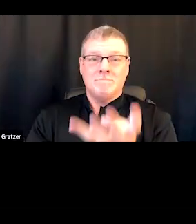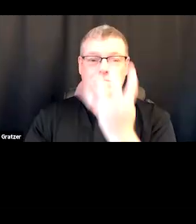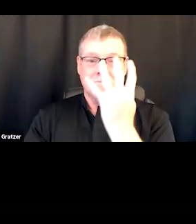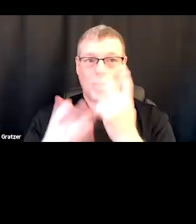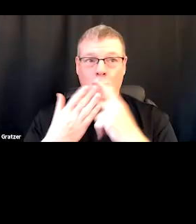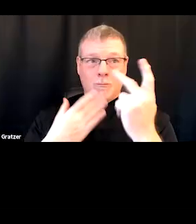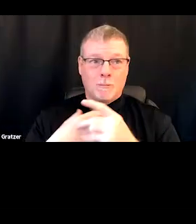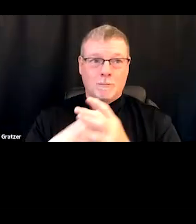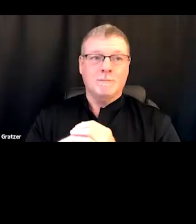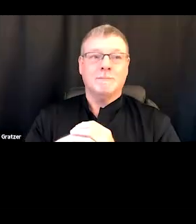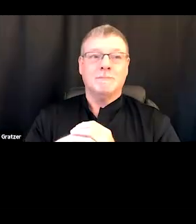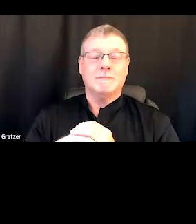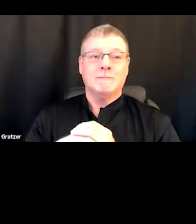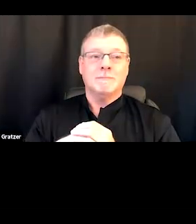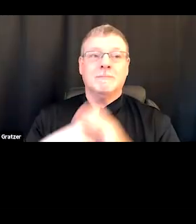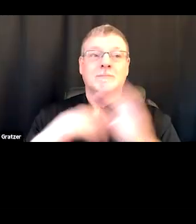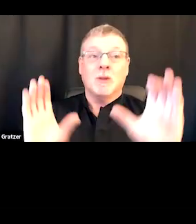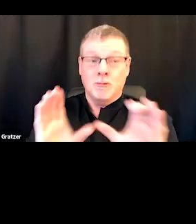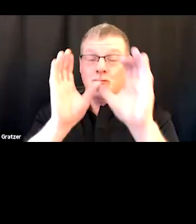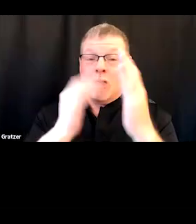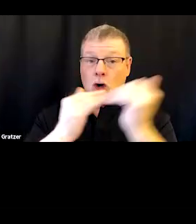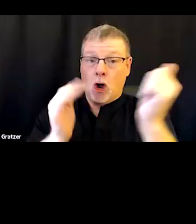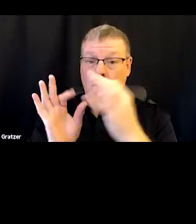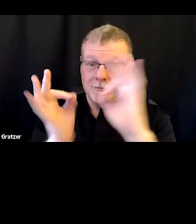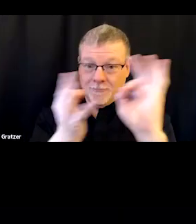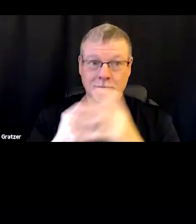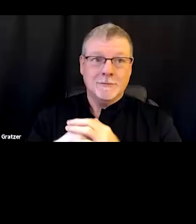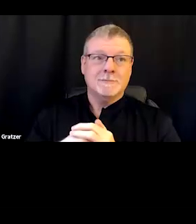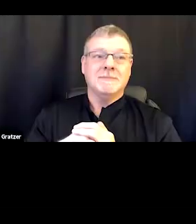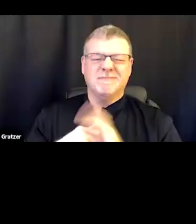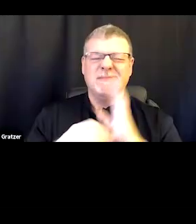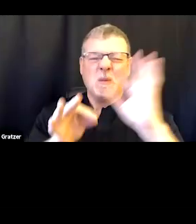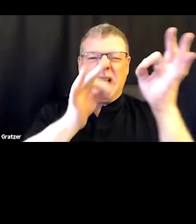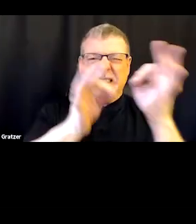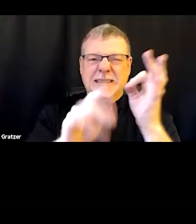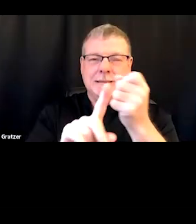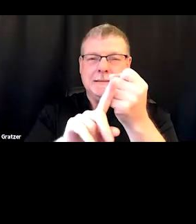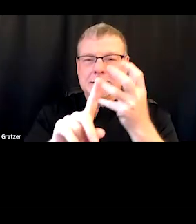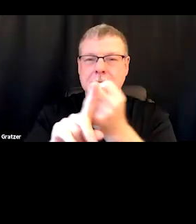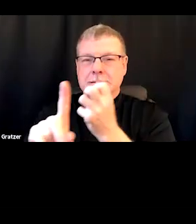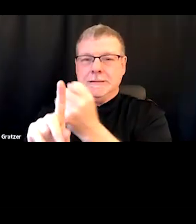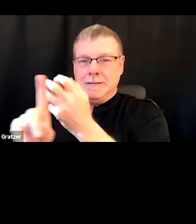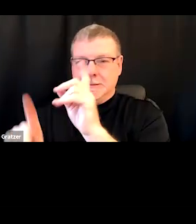We have our Crisis Call Diversion. I'll briefly go over these and then go into a bit more detail in a few minutes.